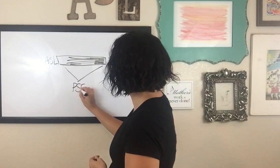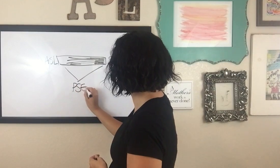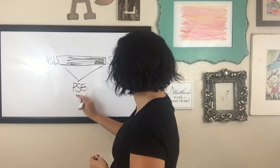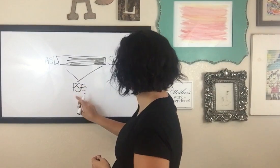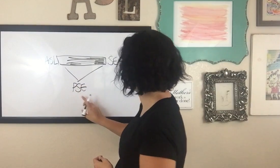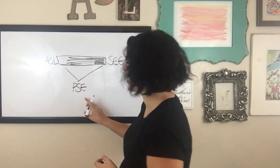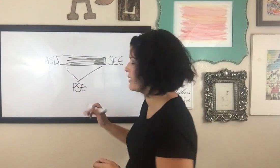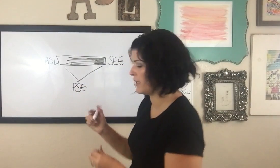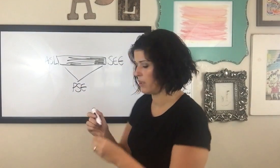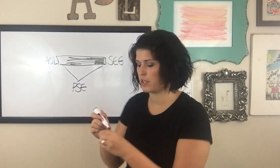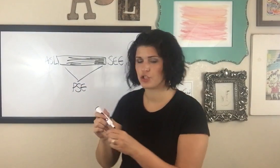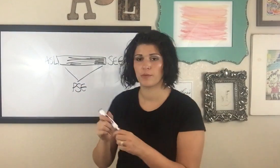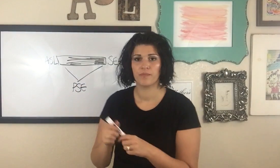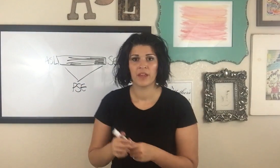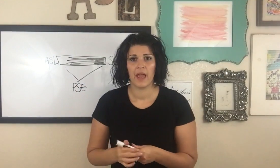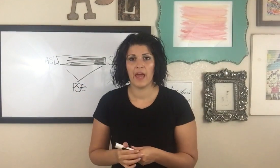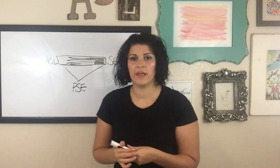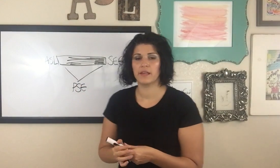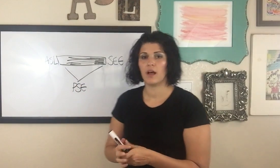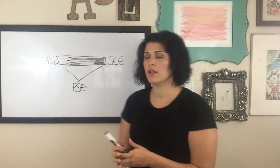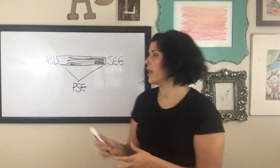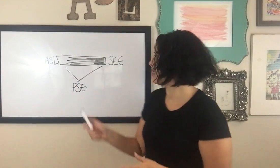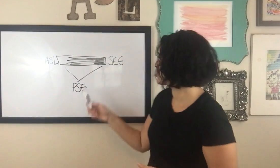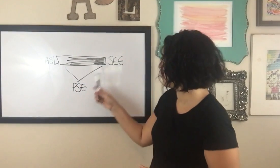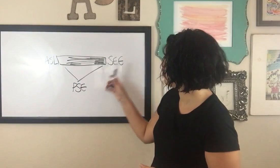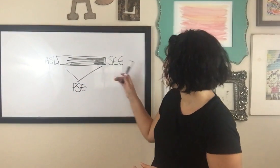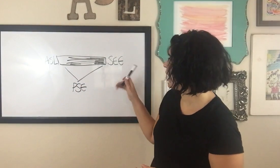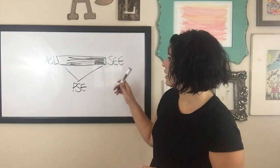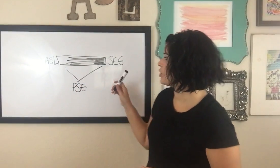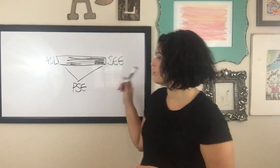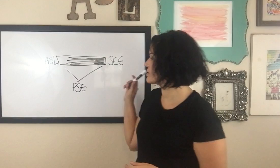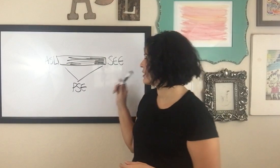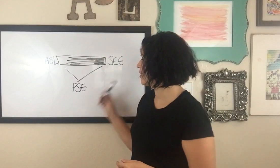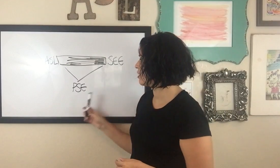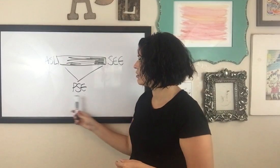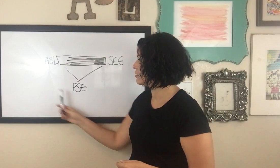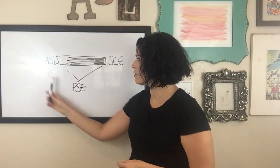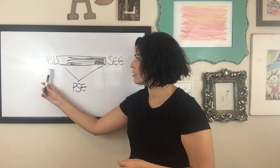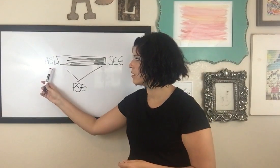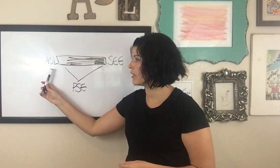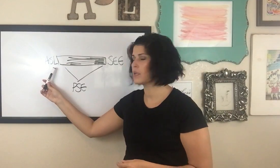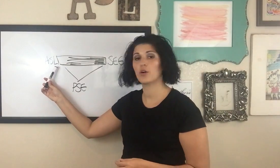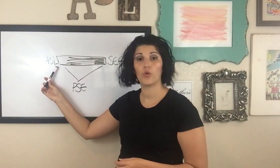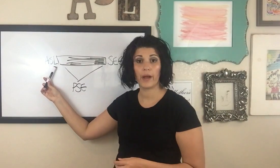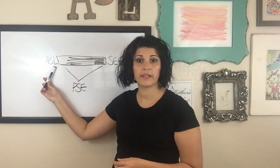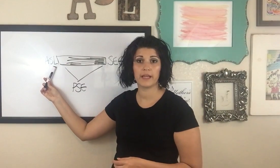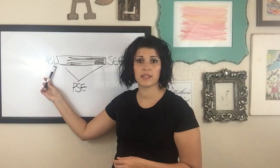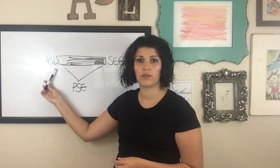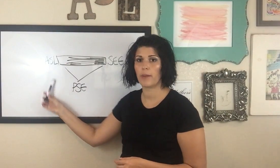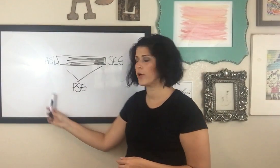The pigeon sign English and a lot. So if you're not using correct ASL grammar,